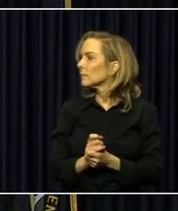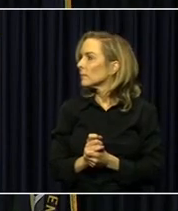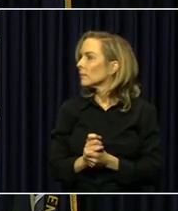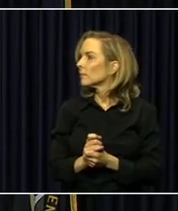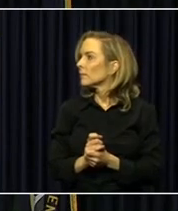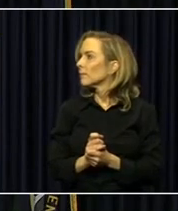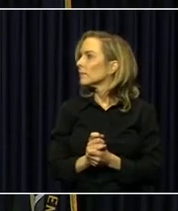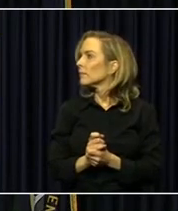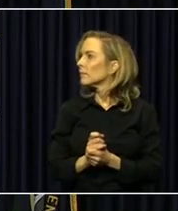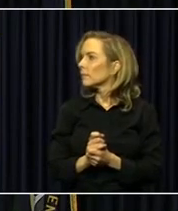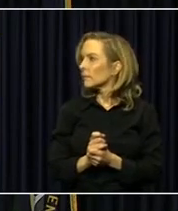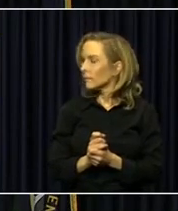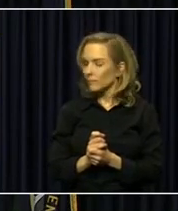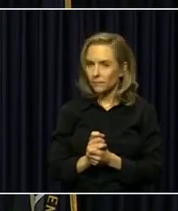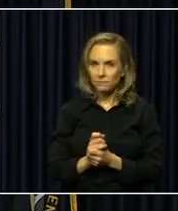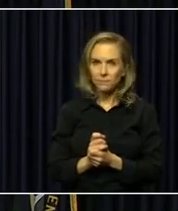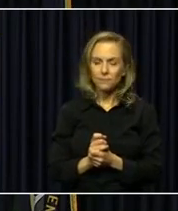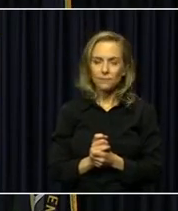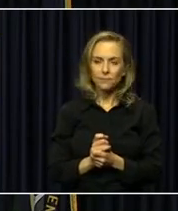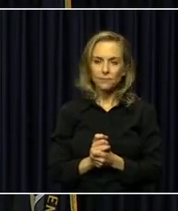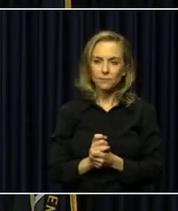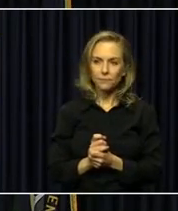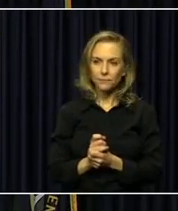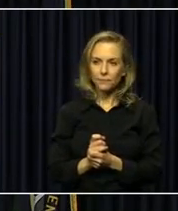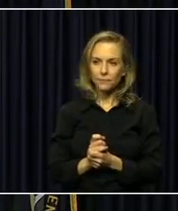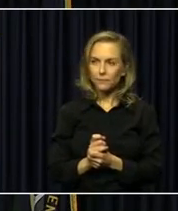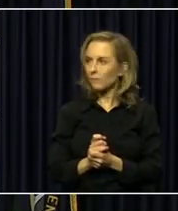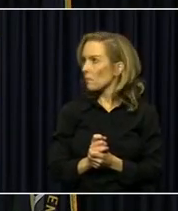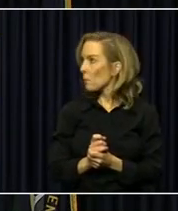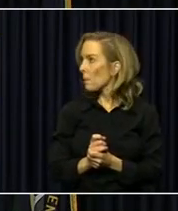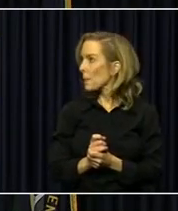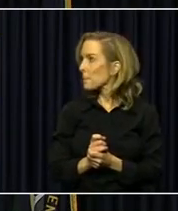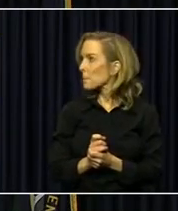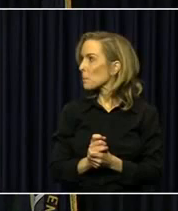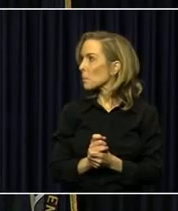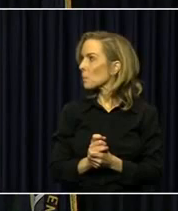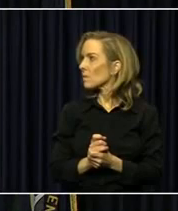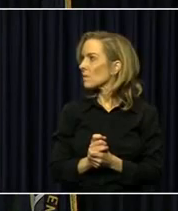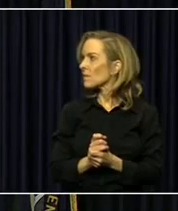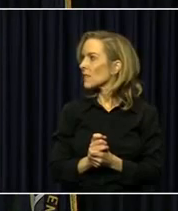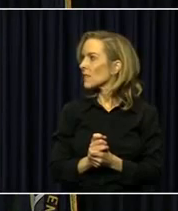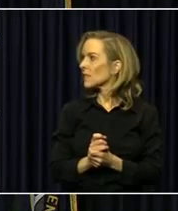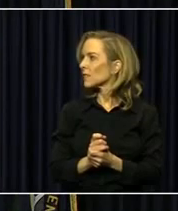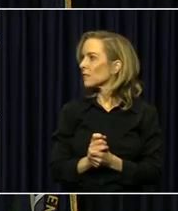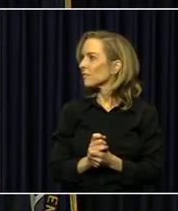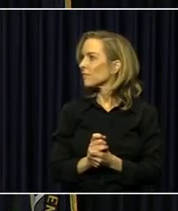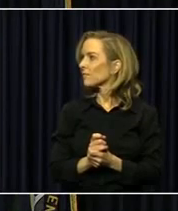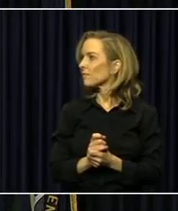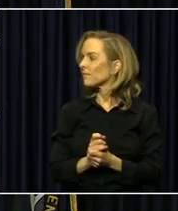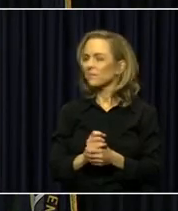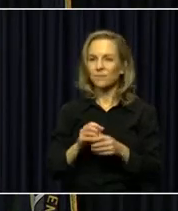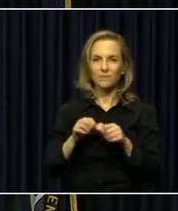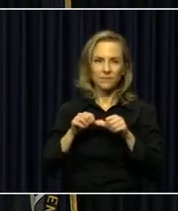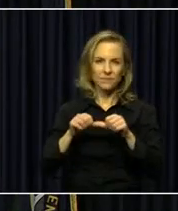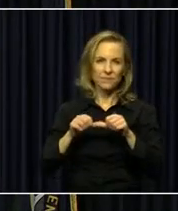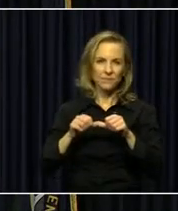IN THE HOSPITAL IN THE FIRST PLACE.